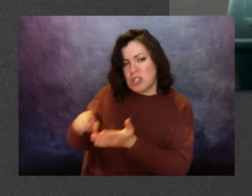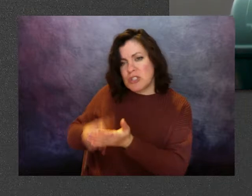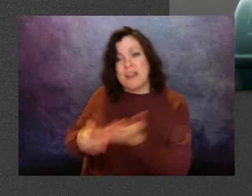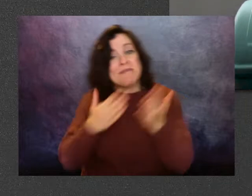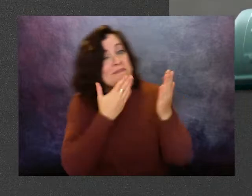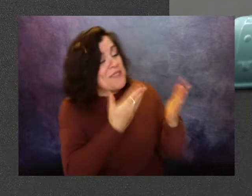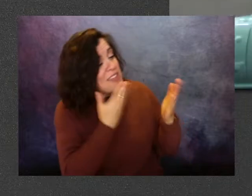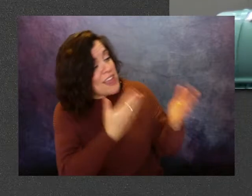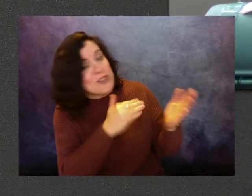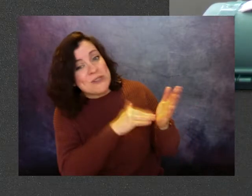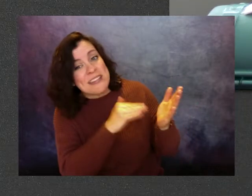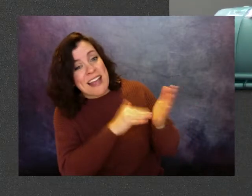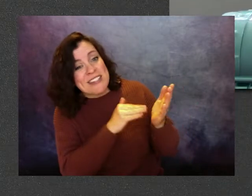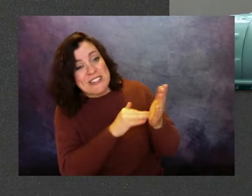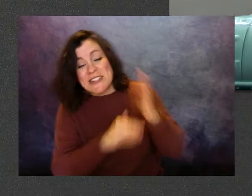Jelly bean say goodbye to Dr. Summer.